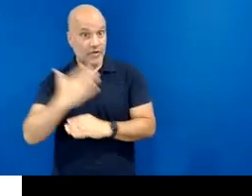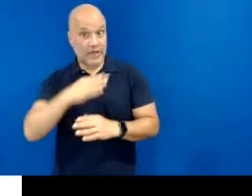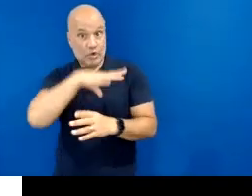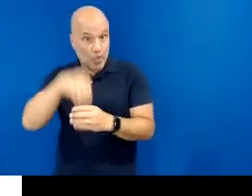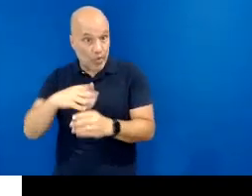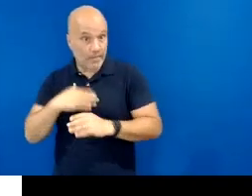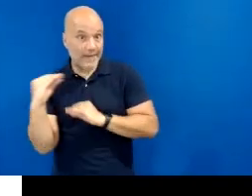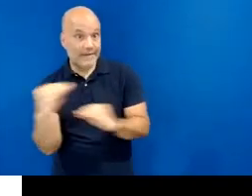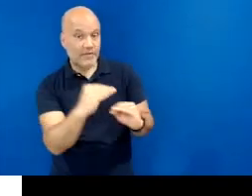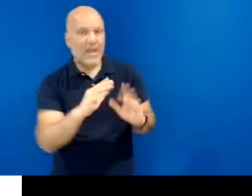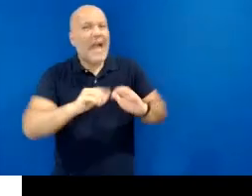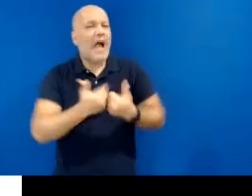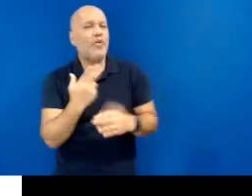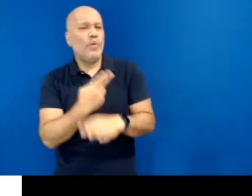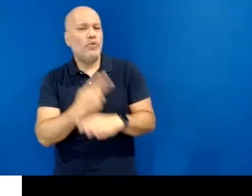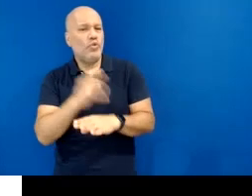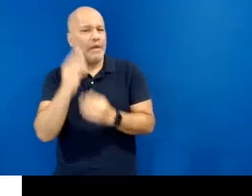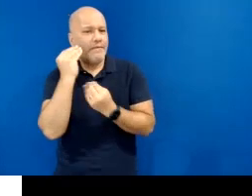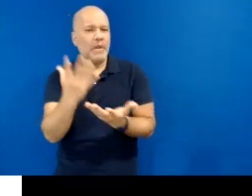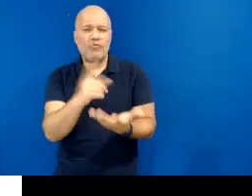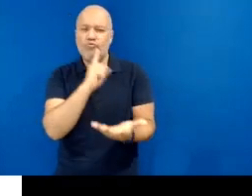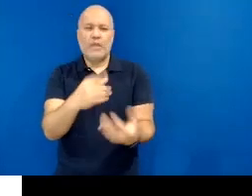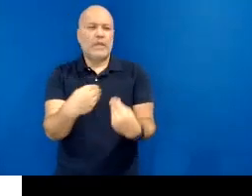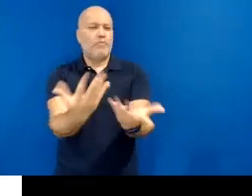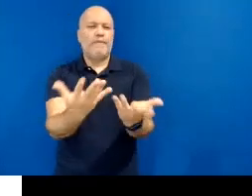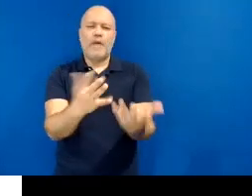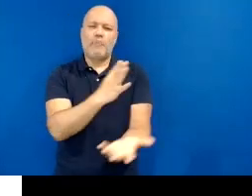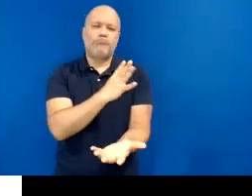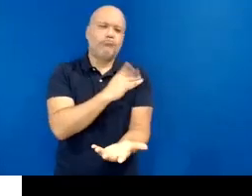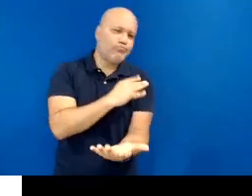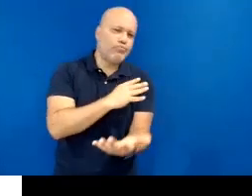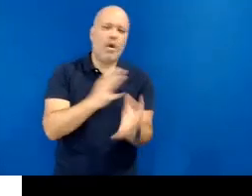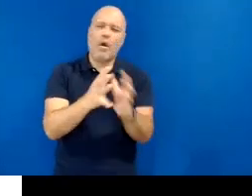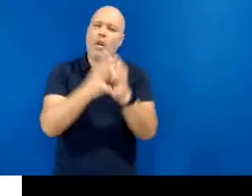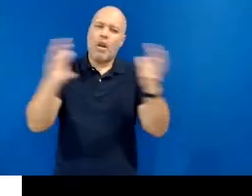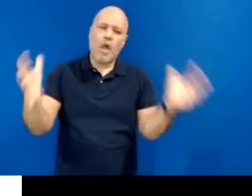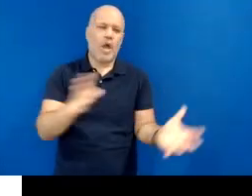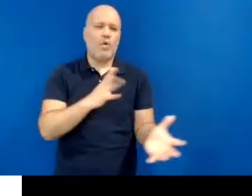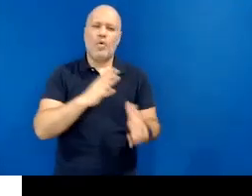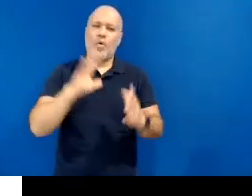Again, the richness is so it's so rich. The content is that equitable, right?